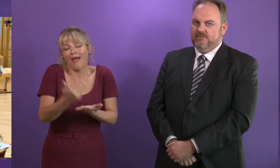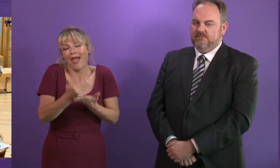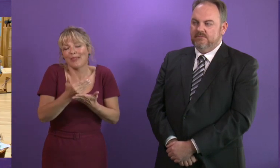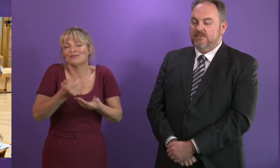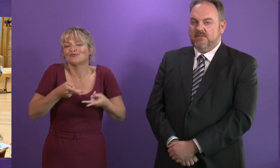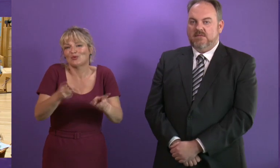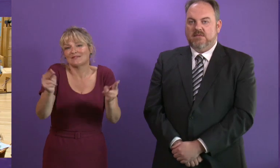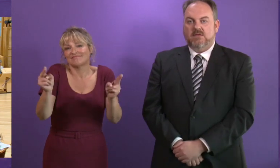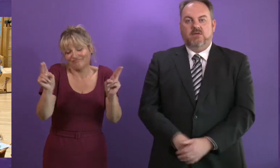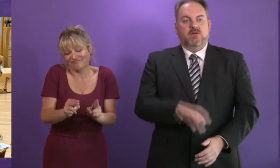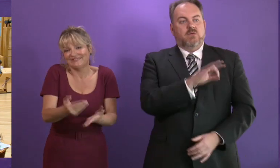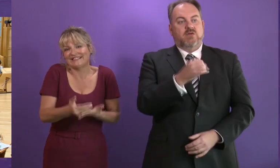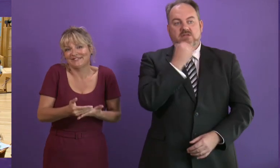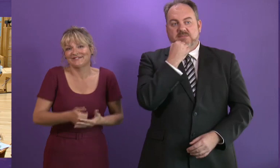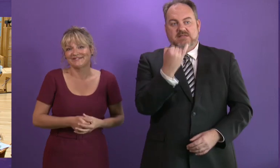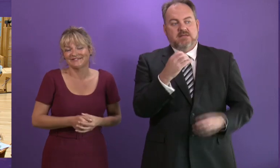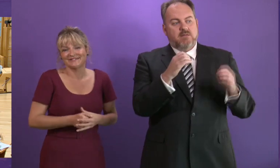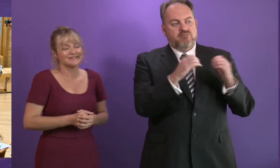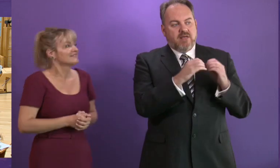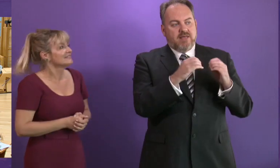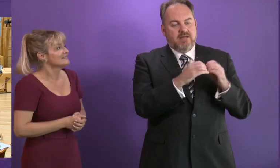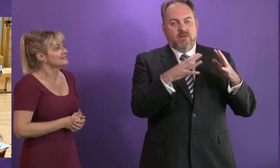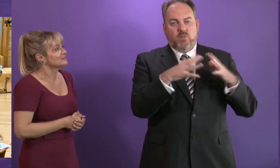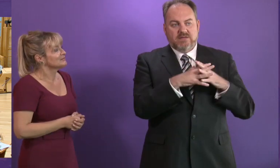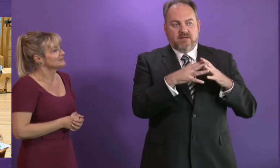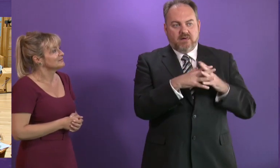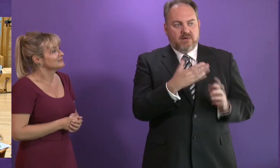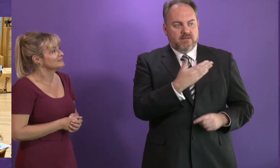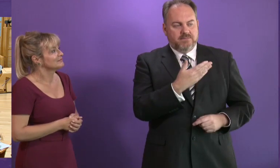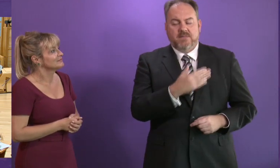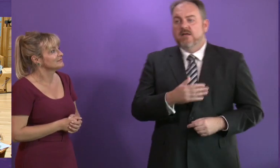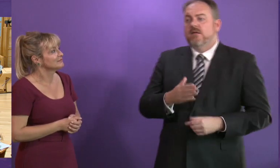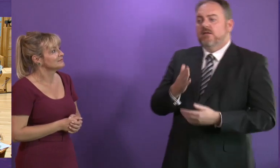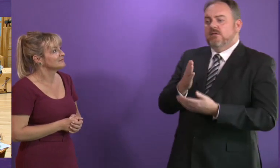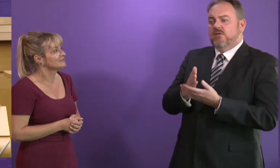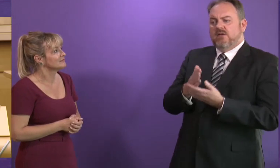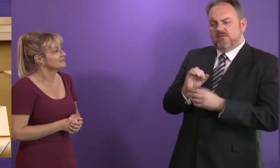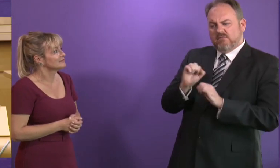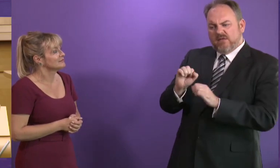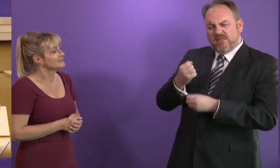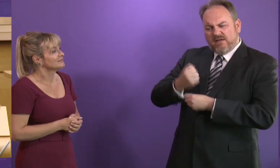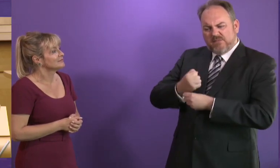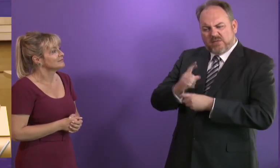6. Brian Whittle (South Scotland) (Con): To ask the First Minister what action the Scottish Government is taking to tackle stigma surrounding HIV. (S5F-03558)